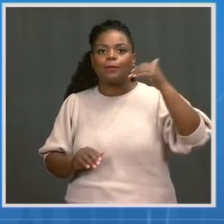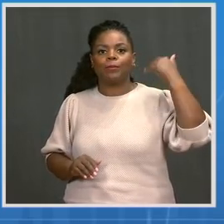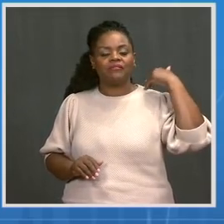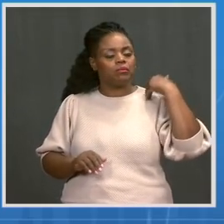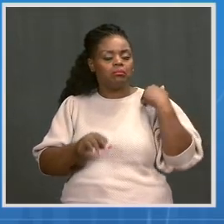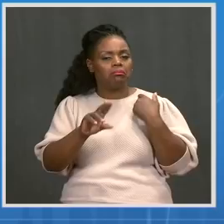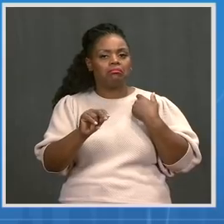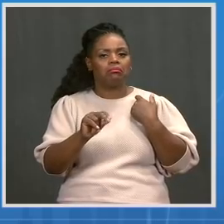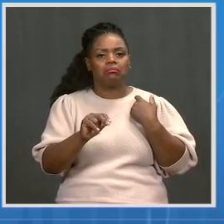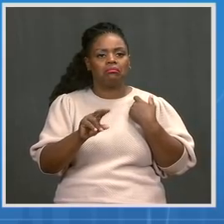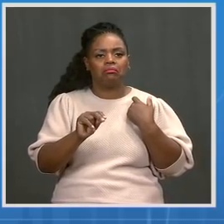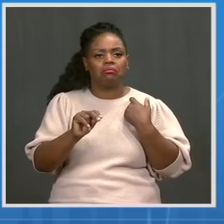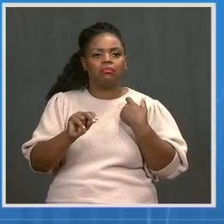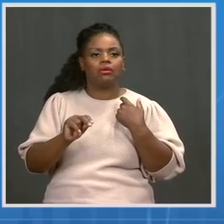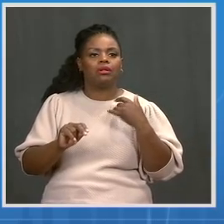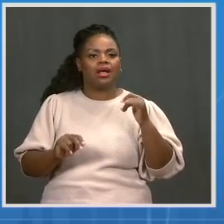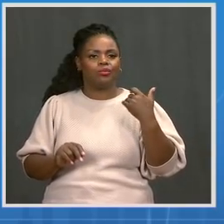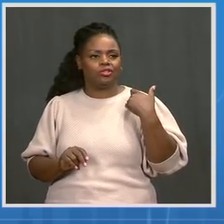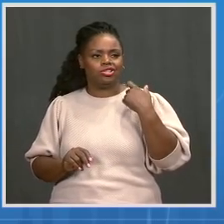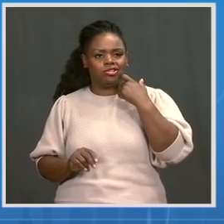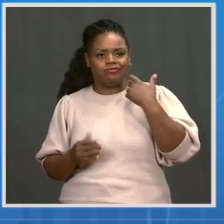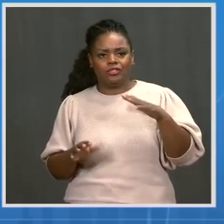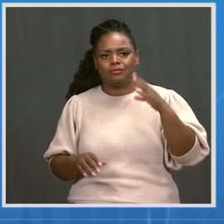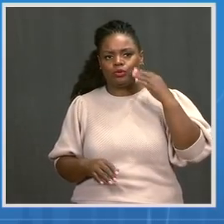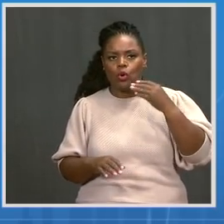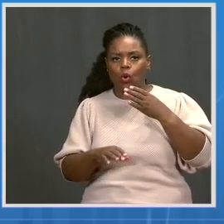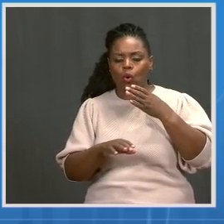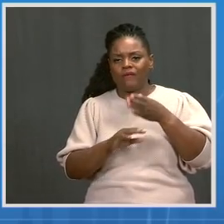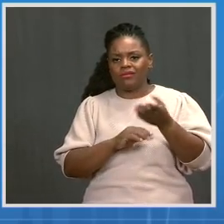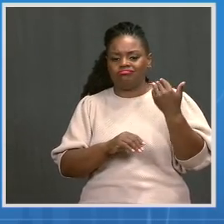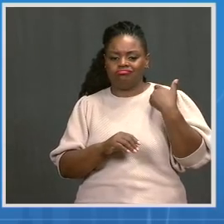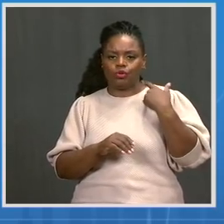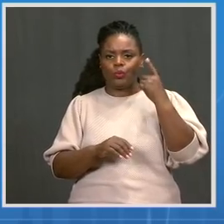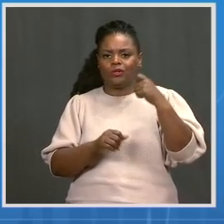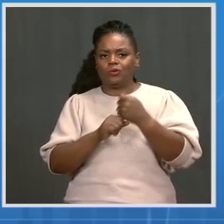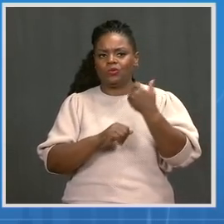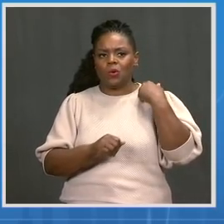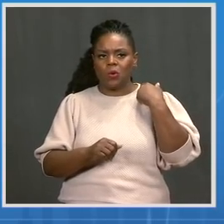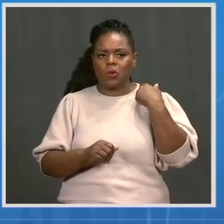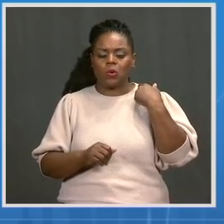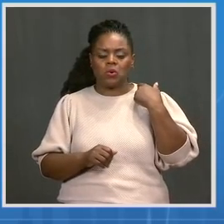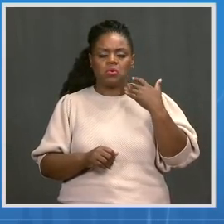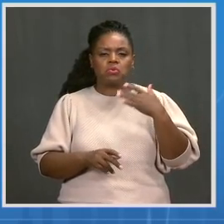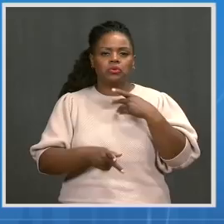that we've experienced over the past year and a half. I don't think, even under those circumstances,